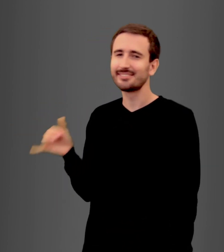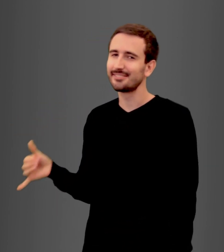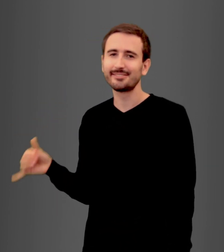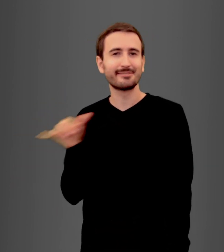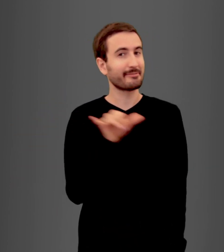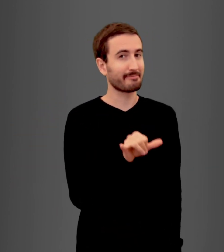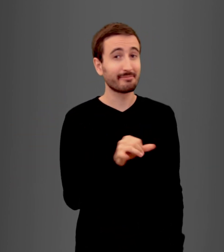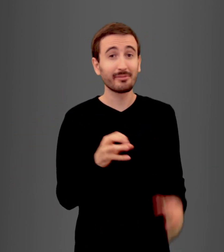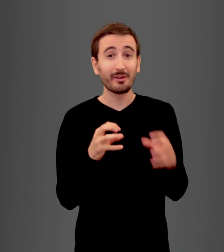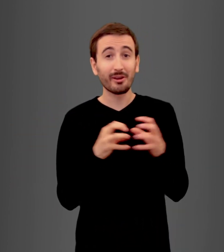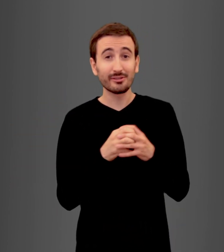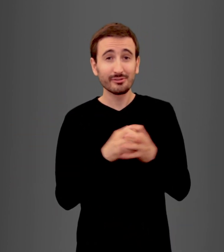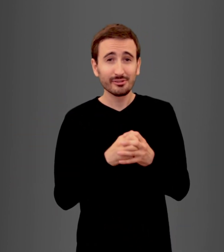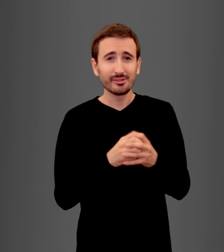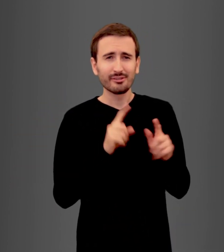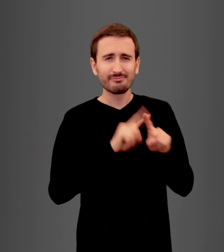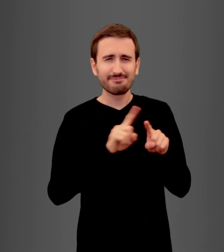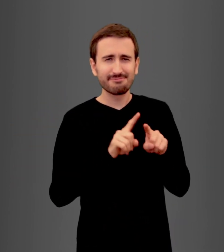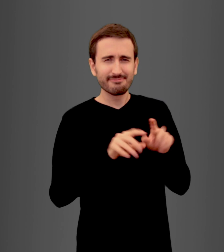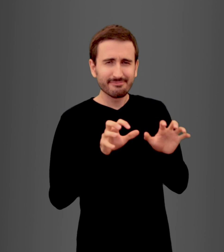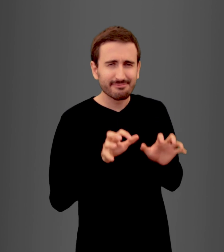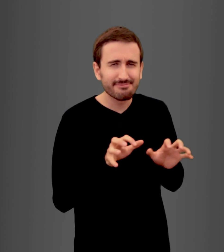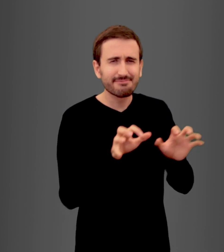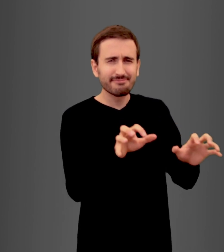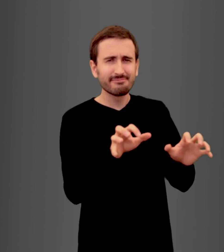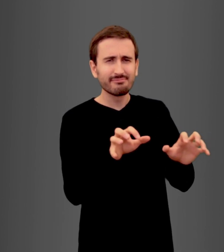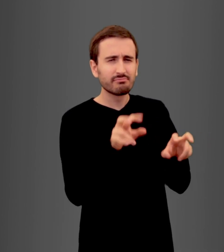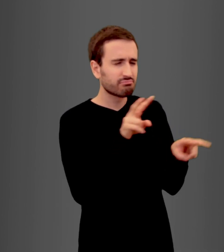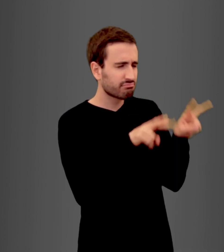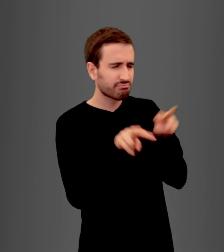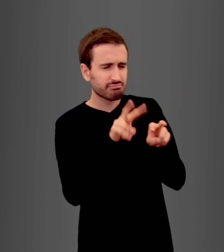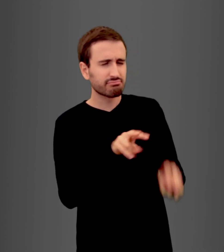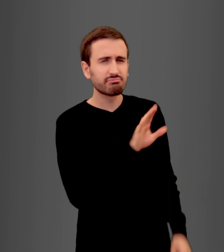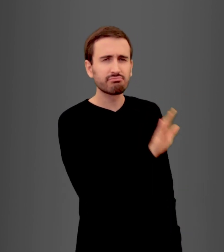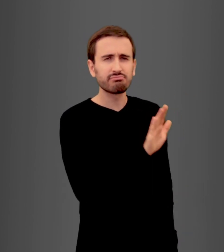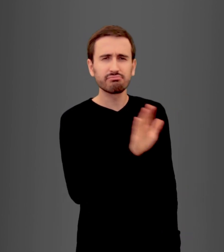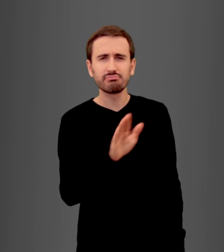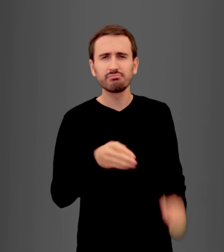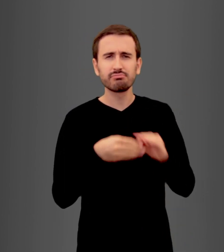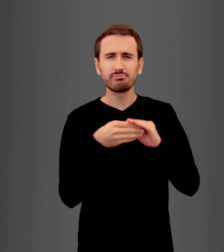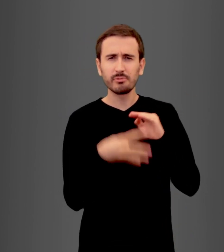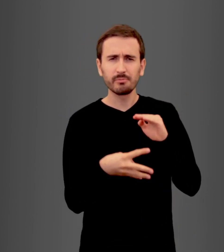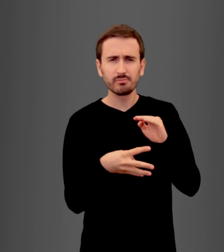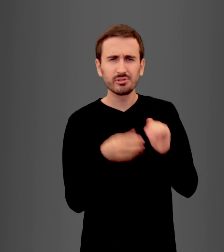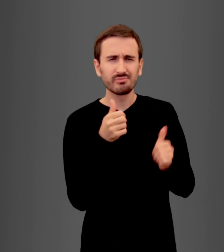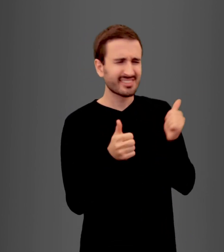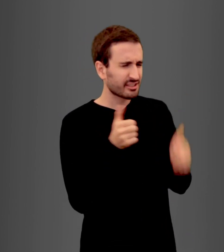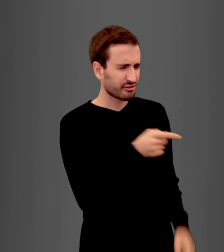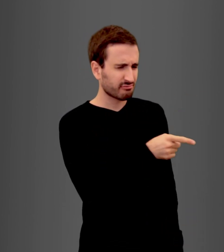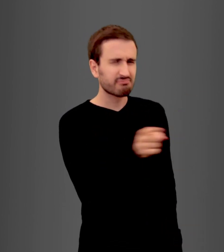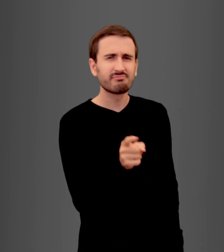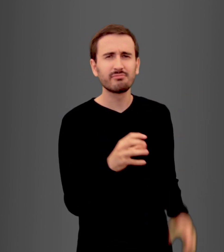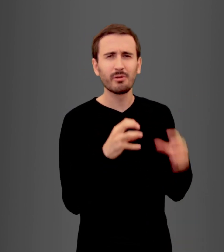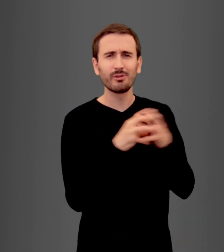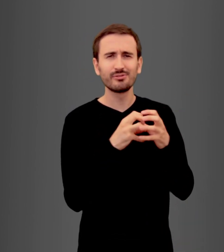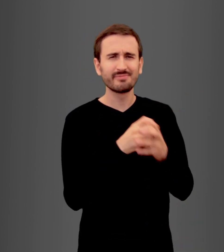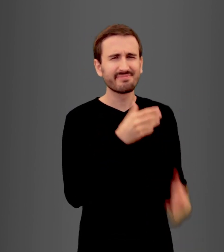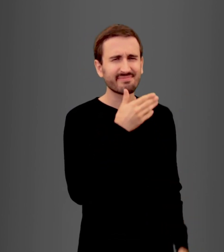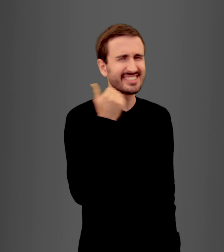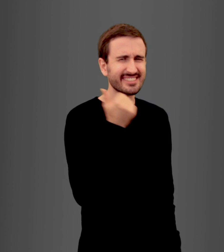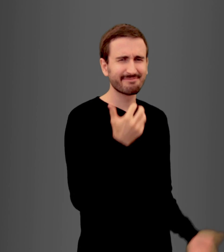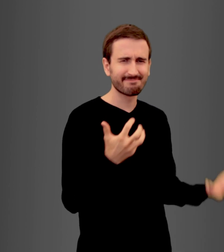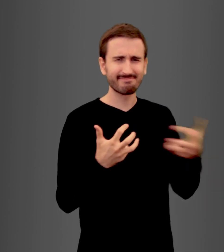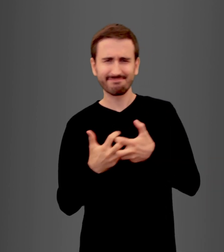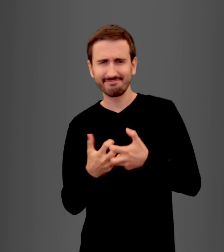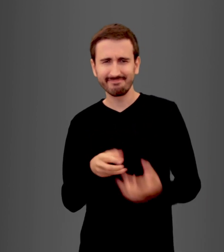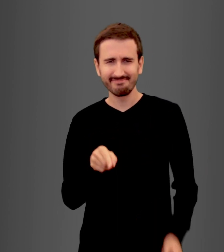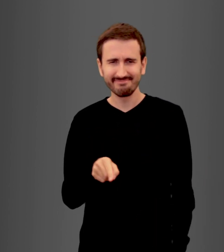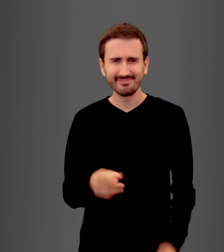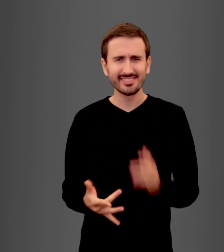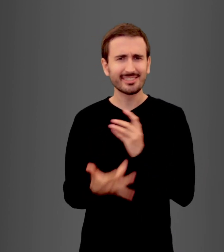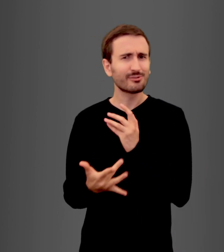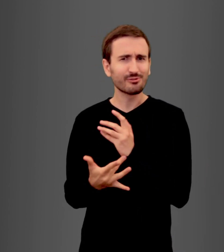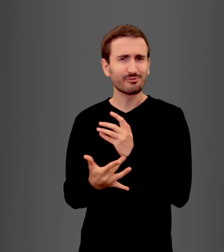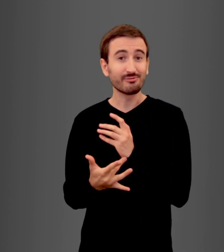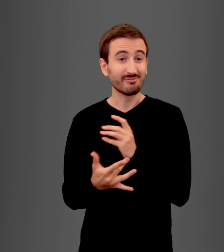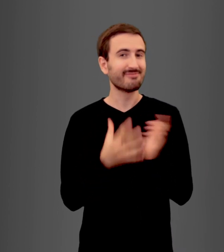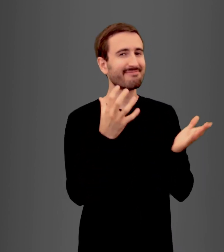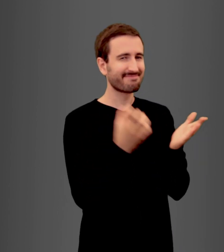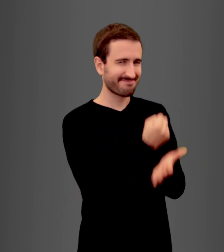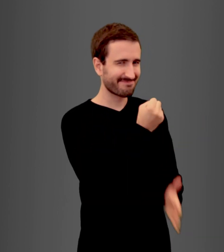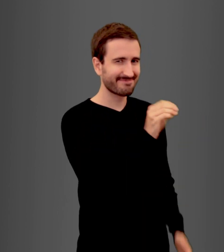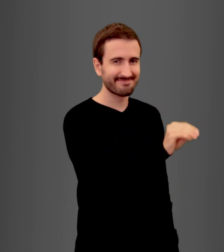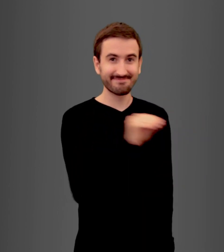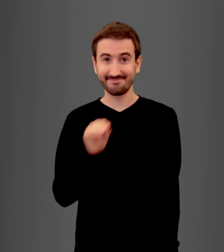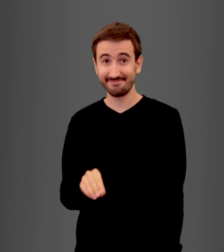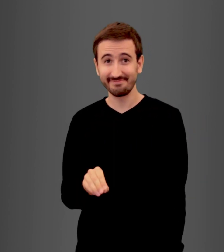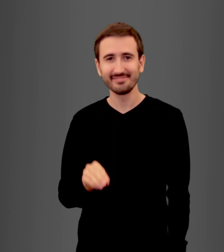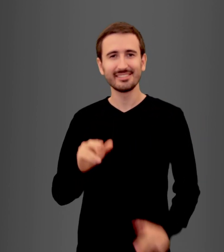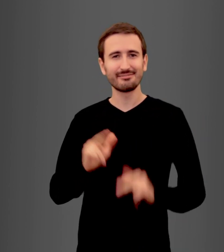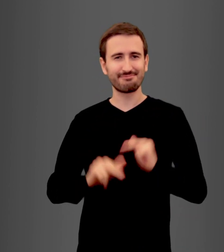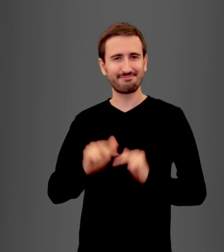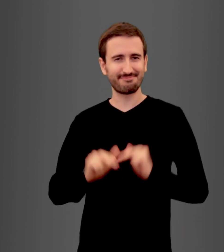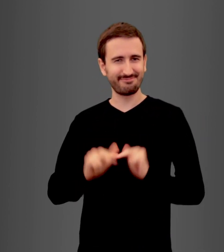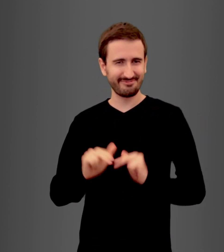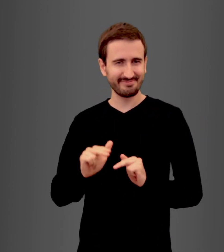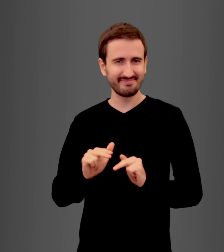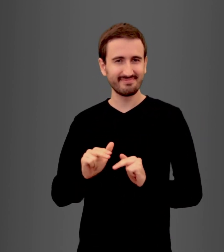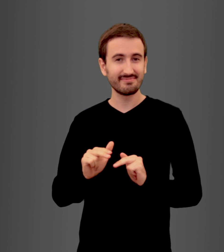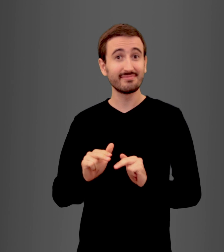and choose the color center that is best suited with the goals of the technology being implemented.